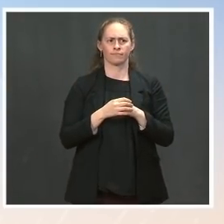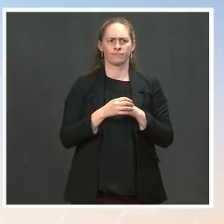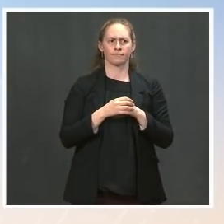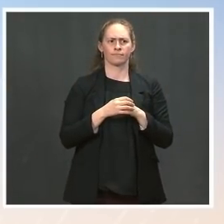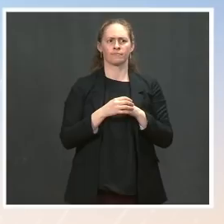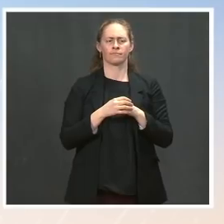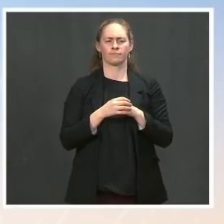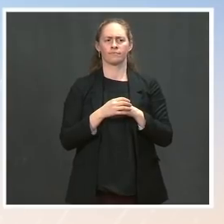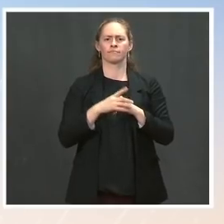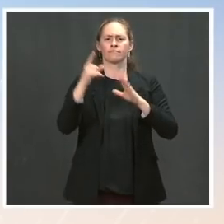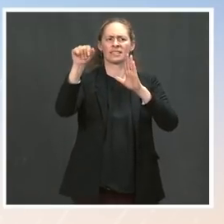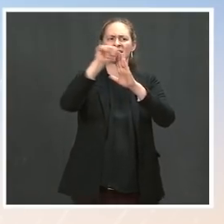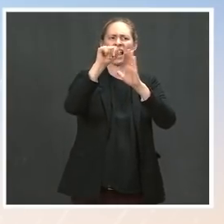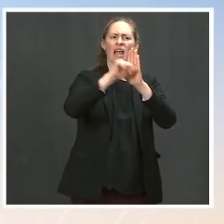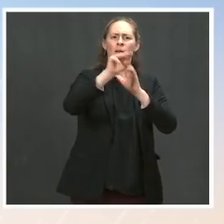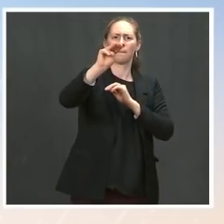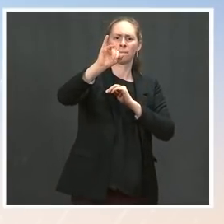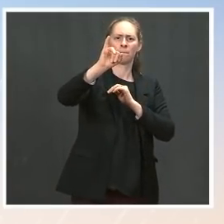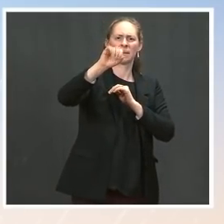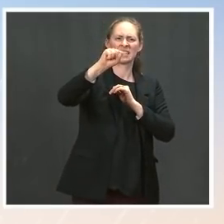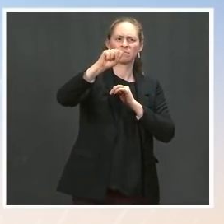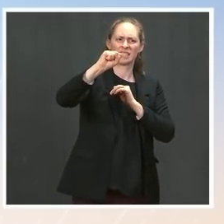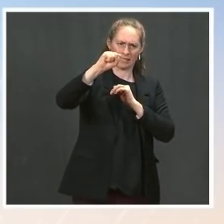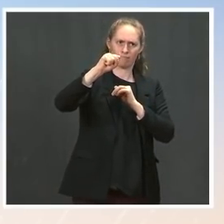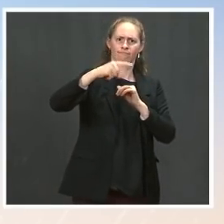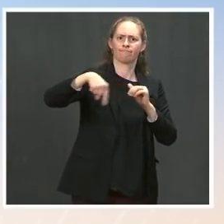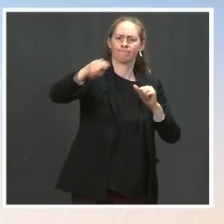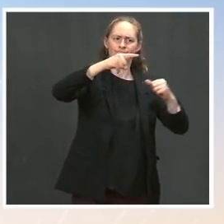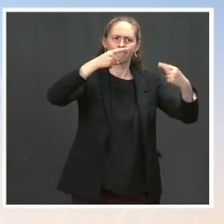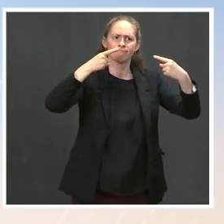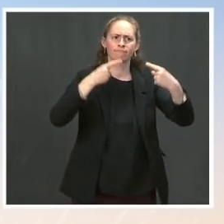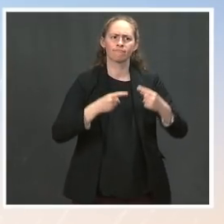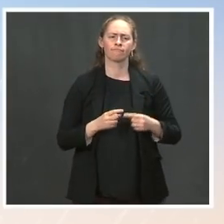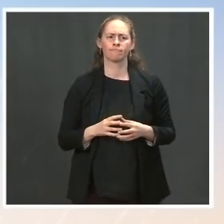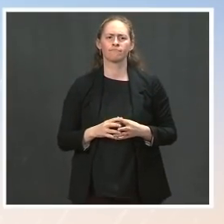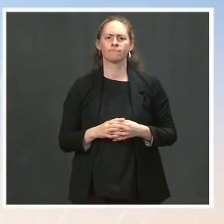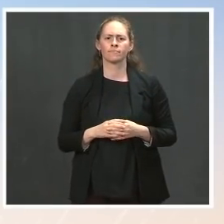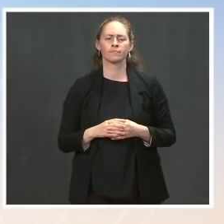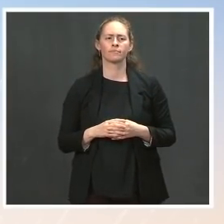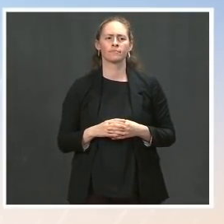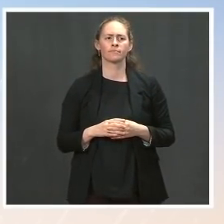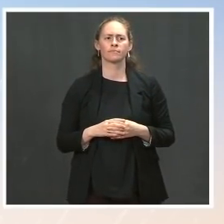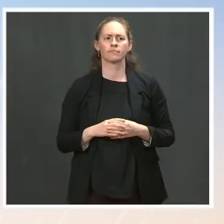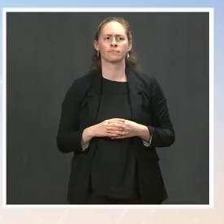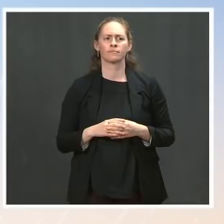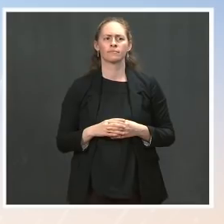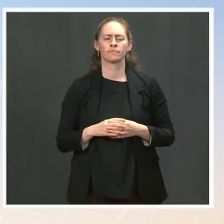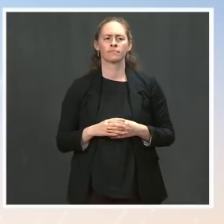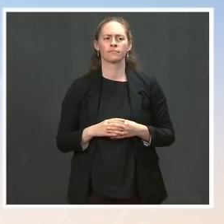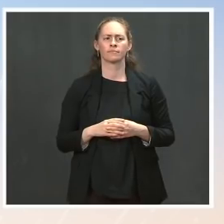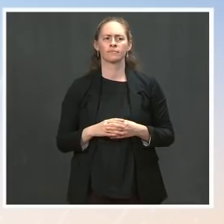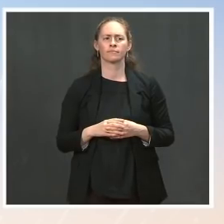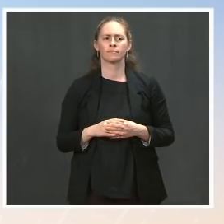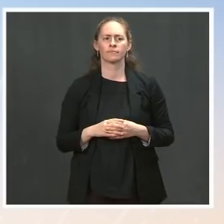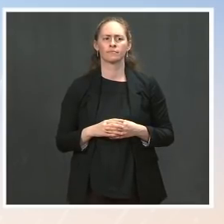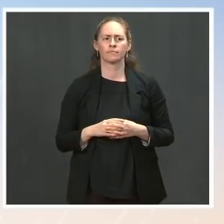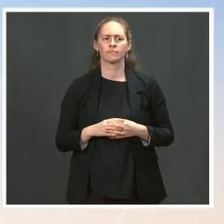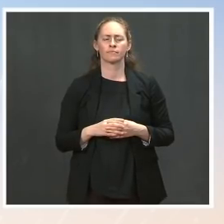getting folks vaccinated. But it's not just Mississippi; it's a bunch of other rural states -- Ohio, Oklahoma.